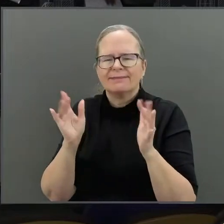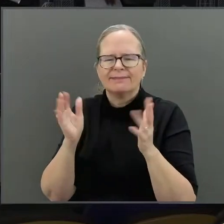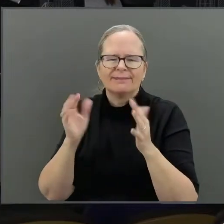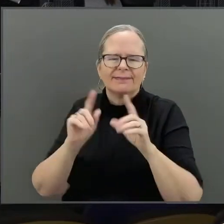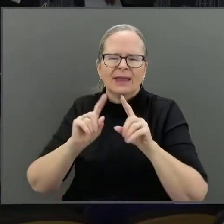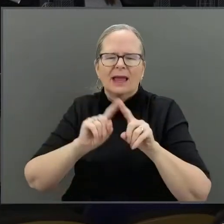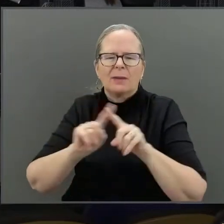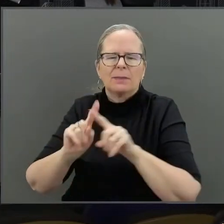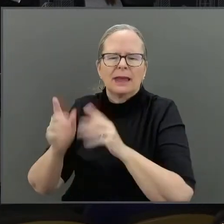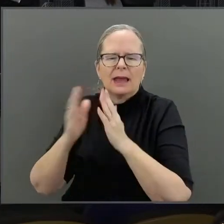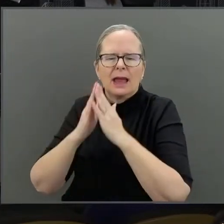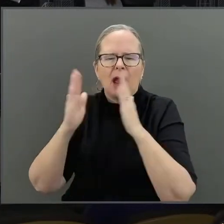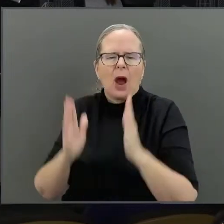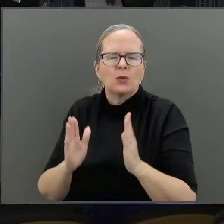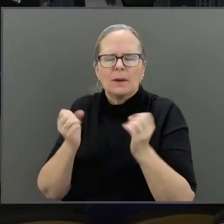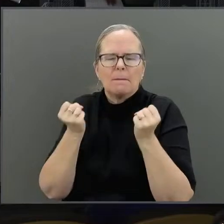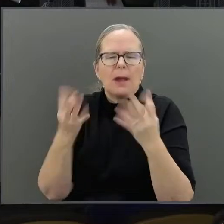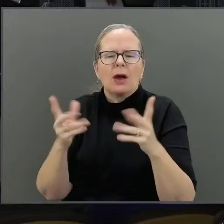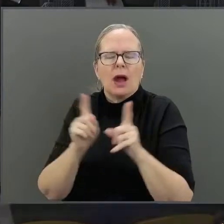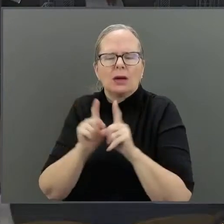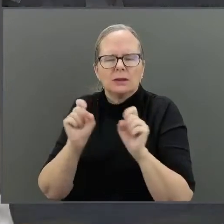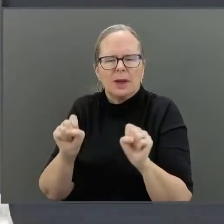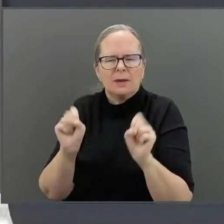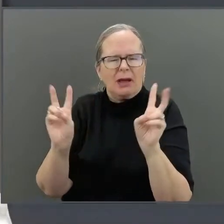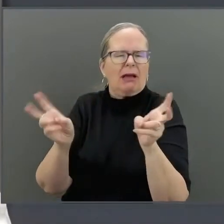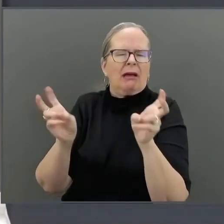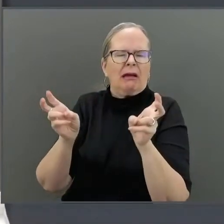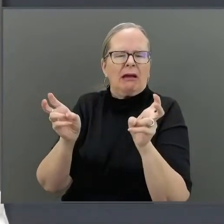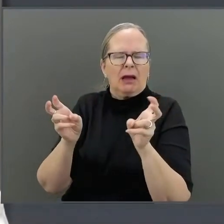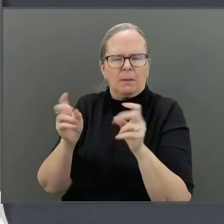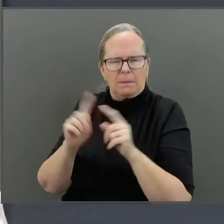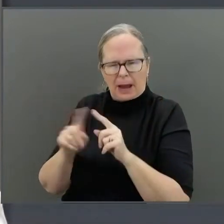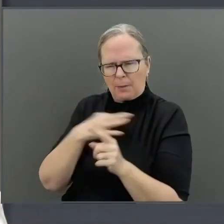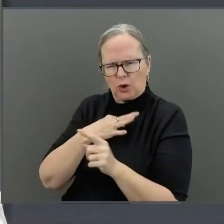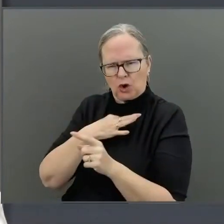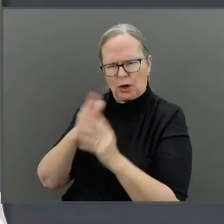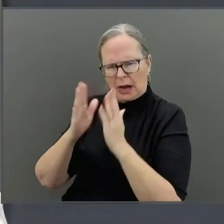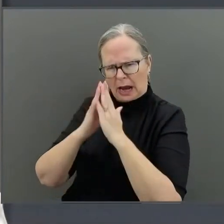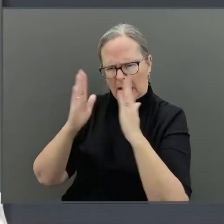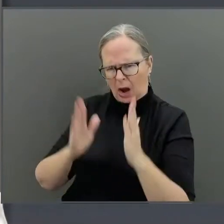don't know the condition of our infrastructure So speaking directly to the question of uh how having